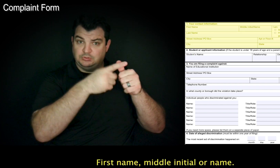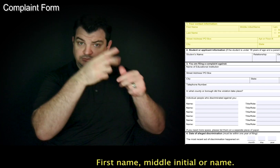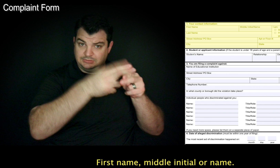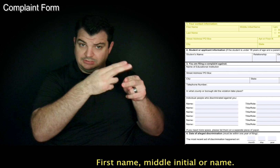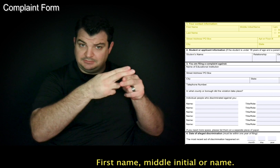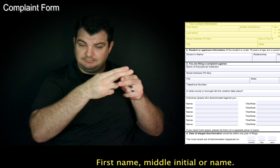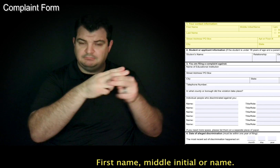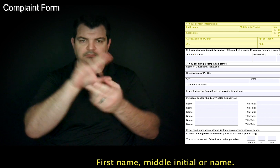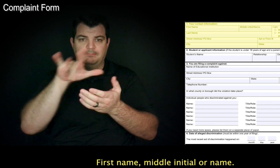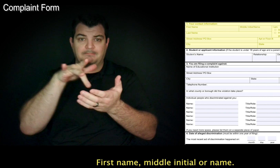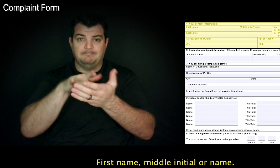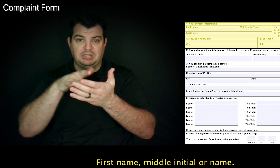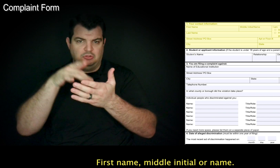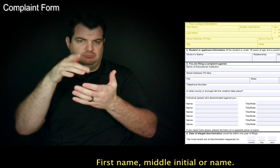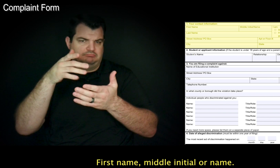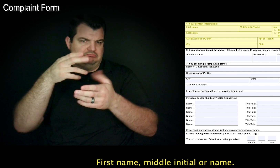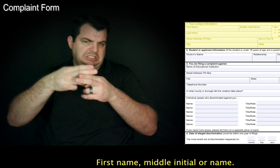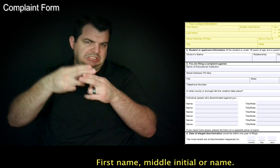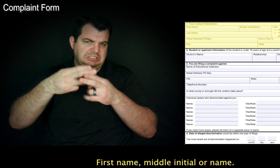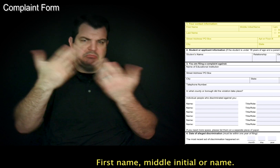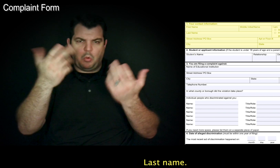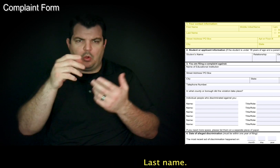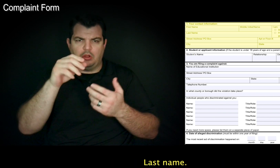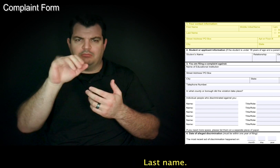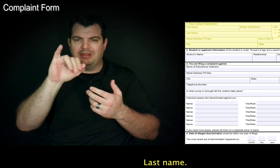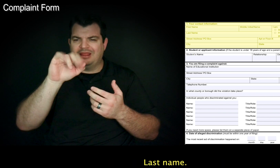First name, middle initial or name. Last name.